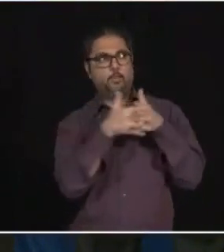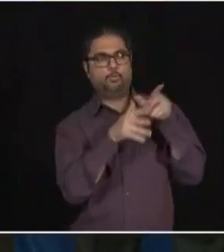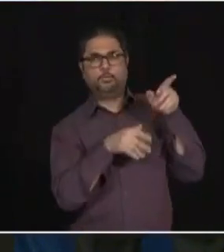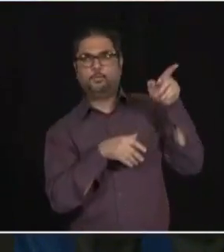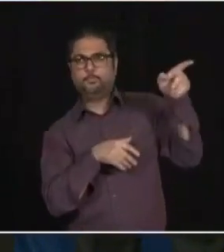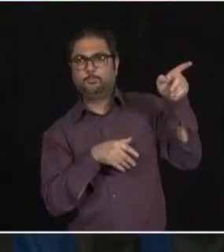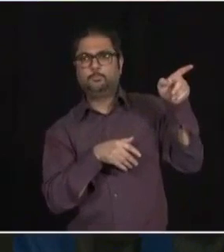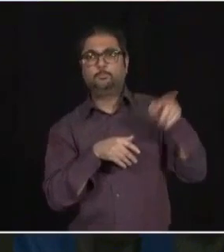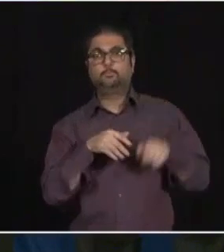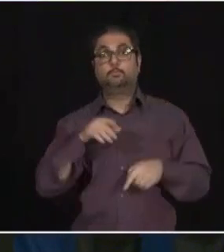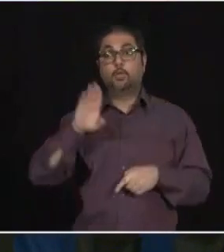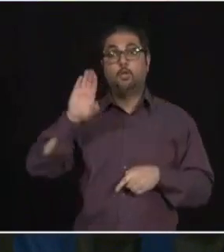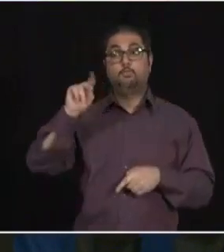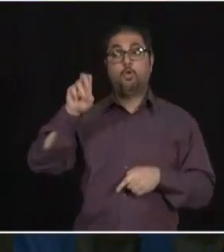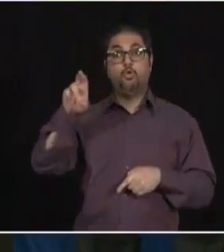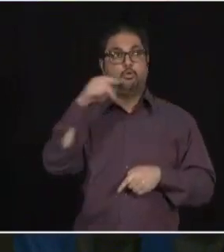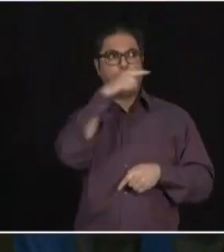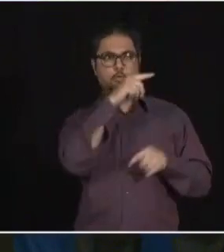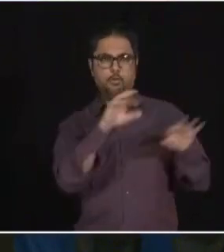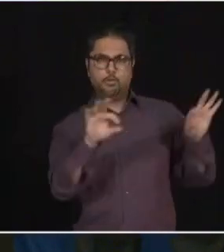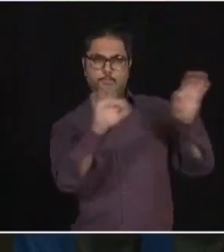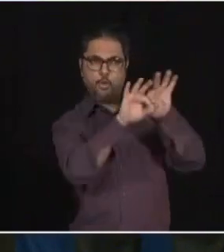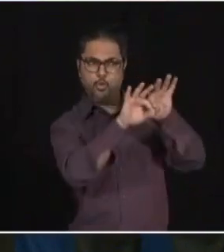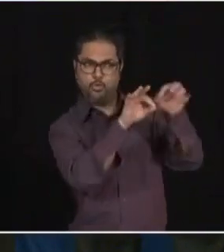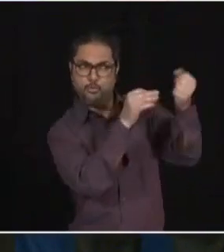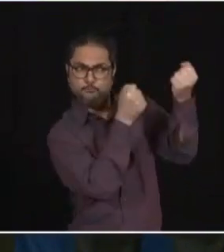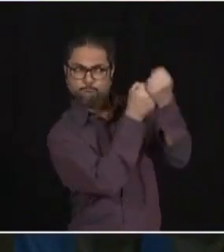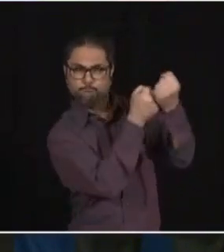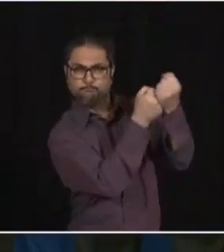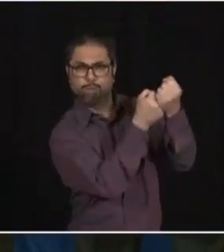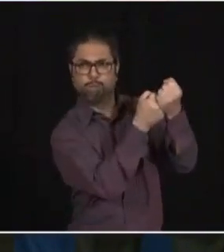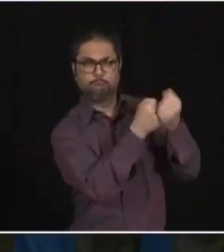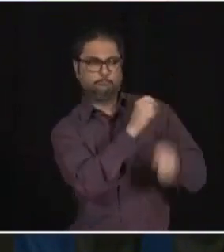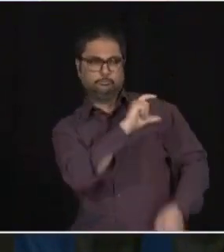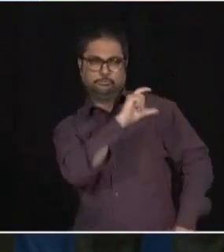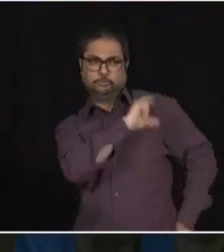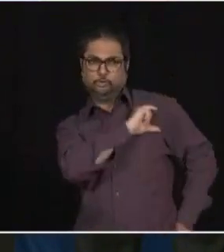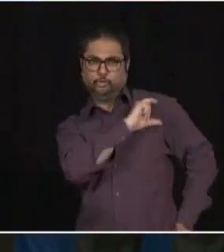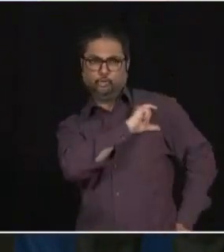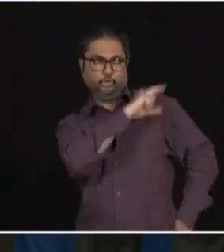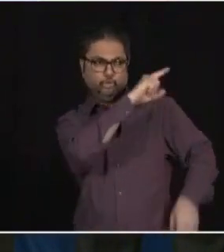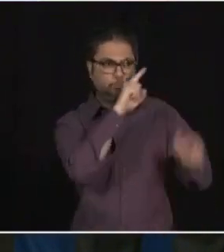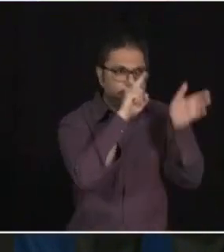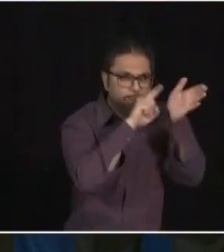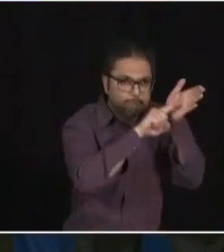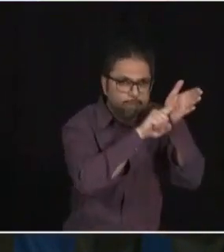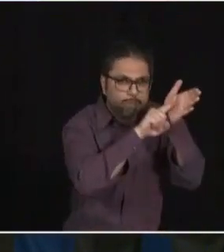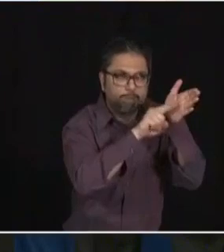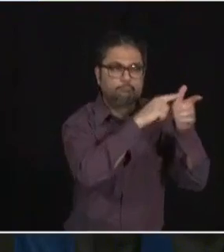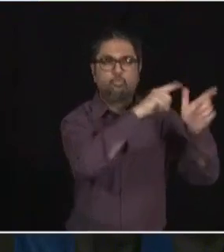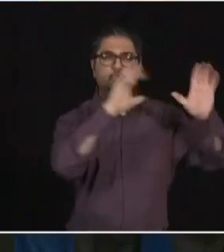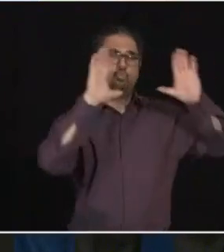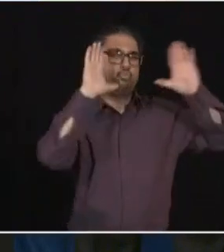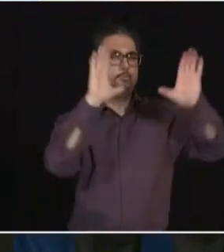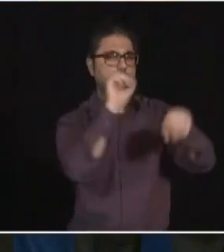great people that serve, the Canadian border security. They're in incredible. Give them the money. And greatly